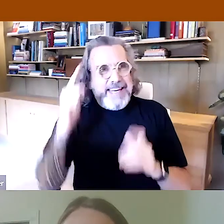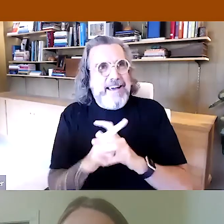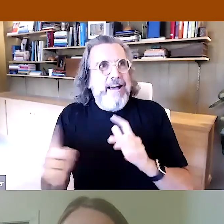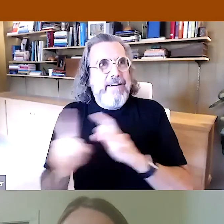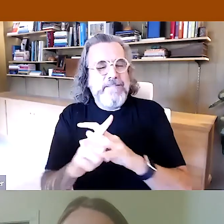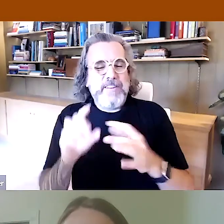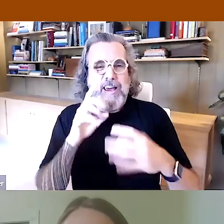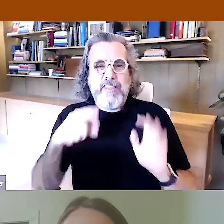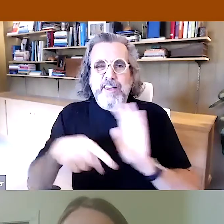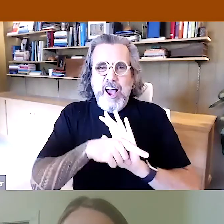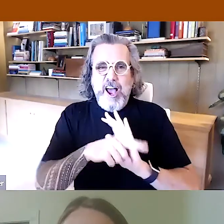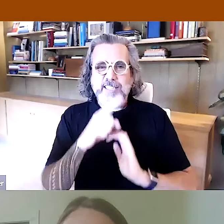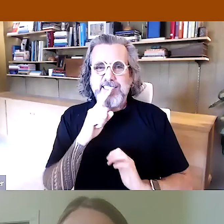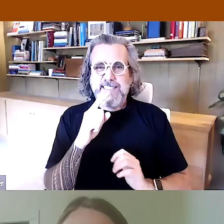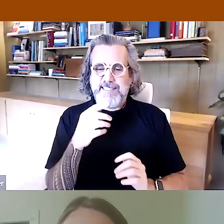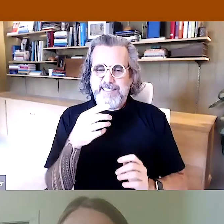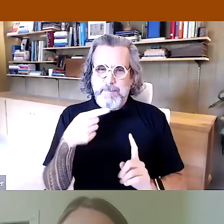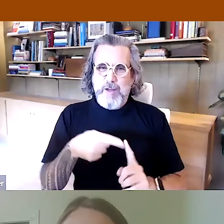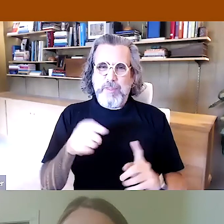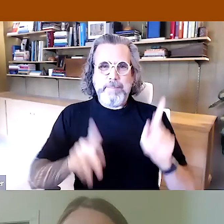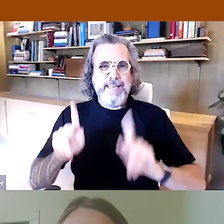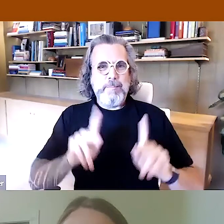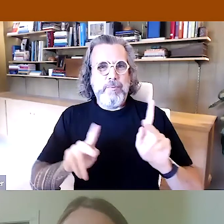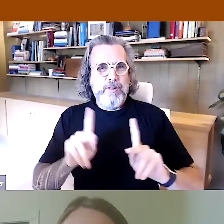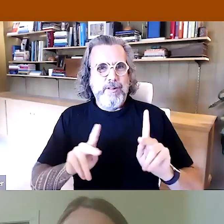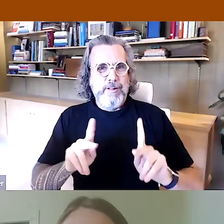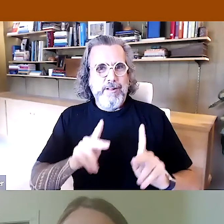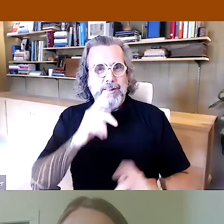and then also be a subawardee and be the co-PI.